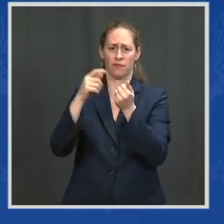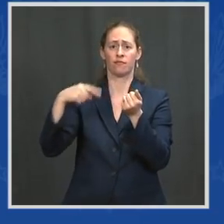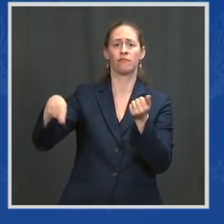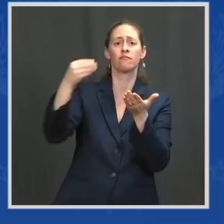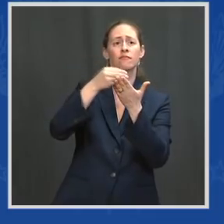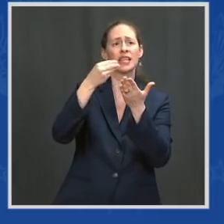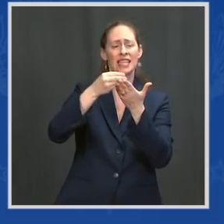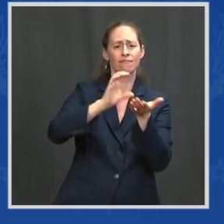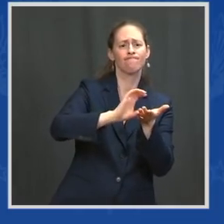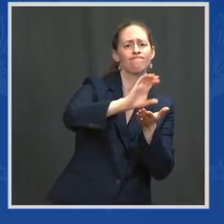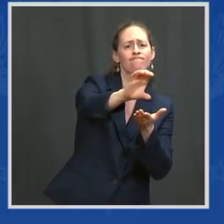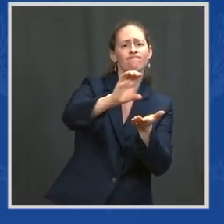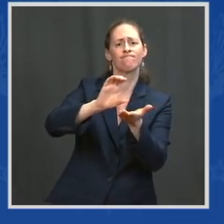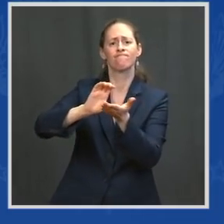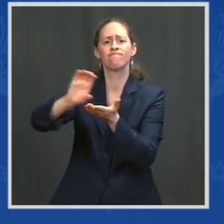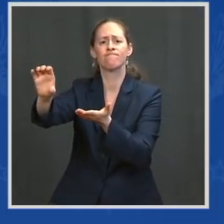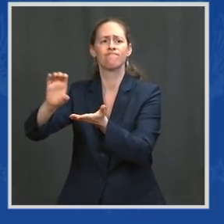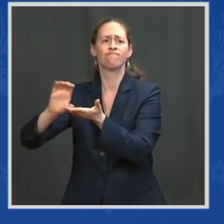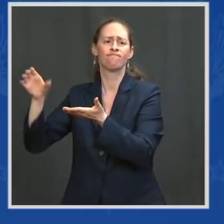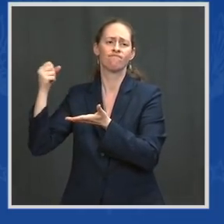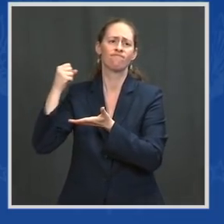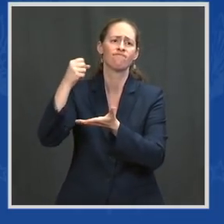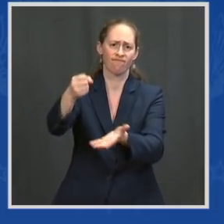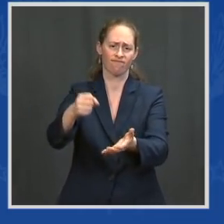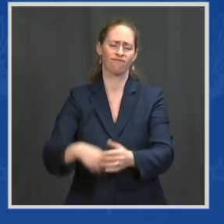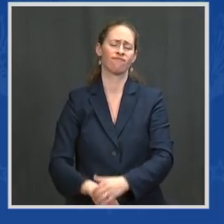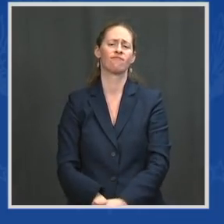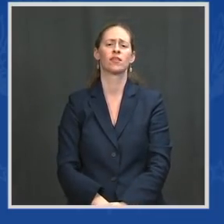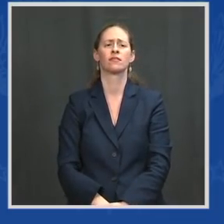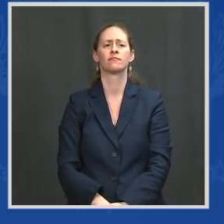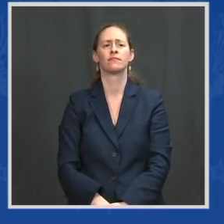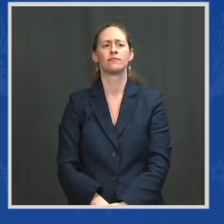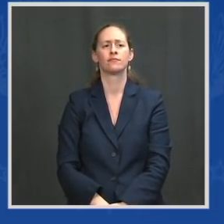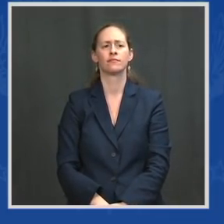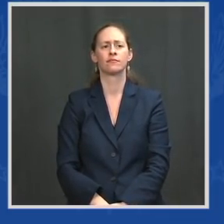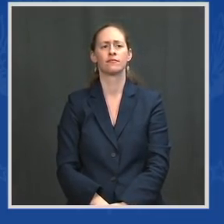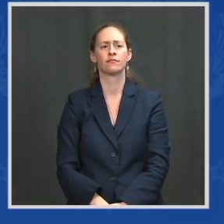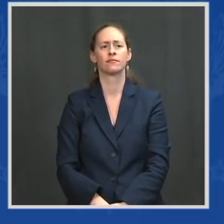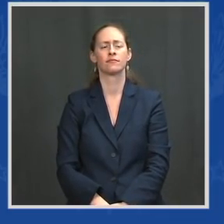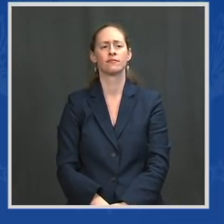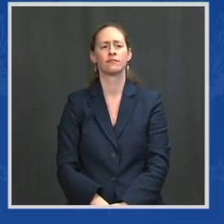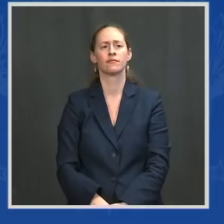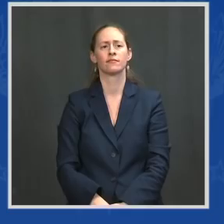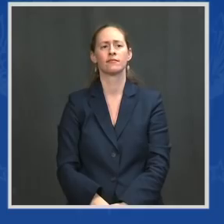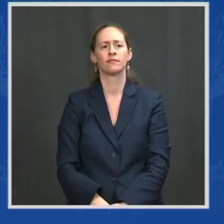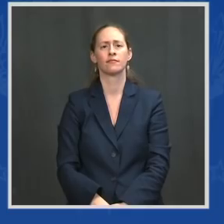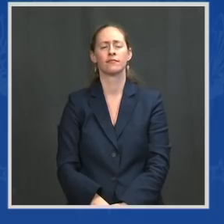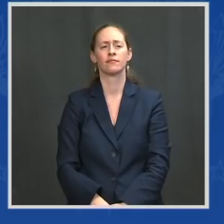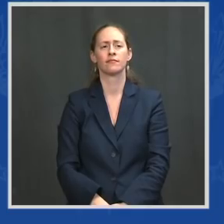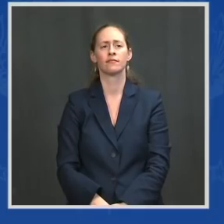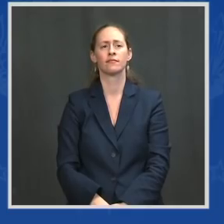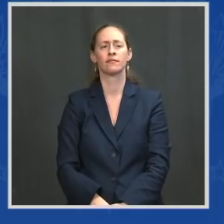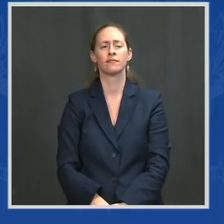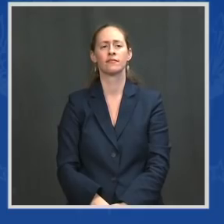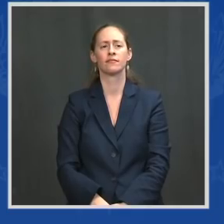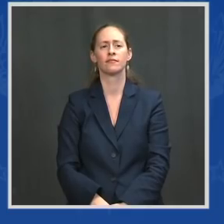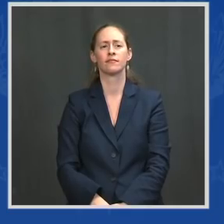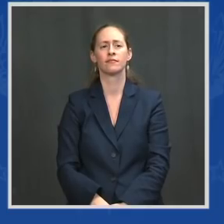252 days post Laura, we sit here and stand here today. I would never have let anything stand